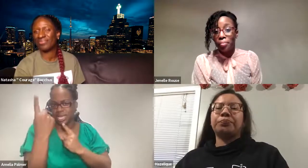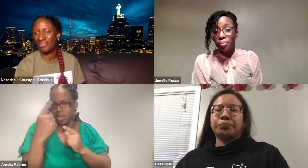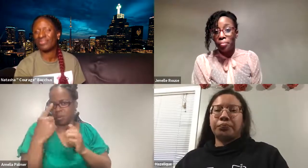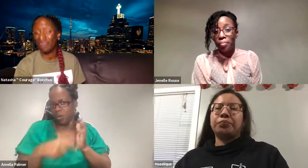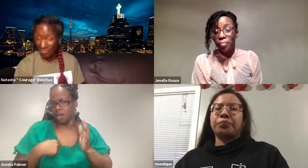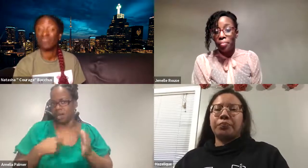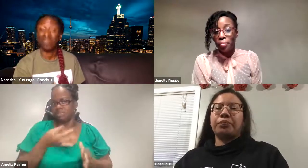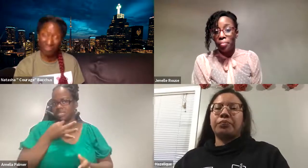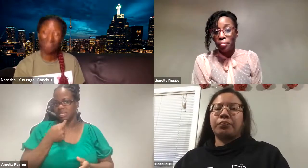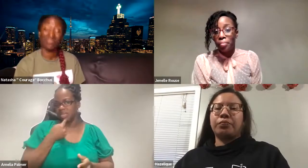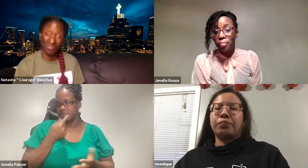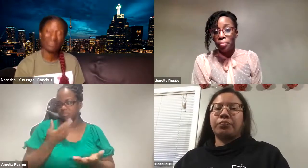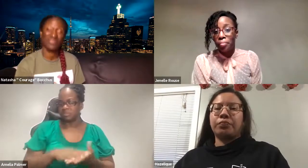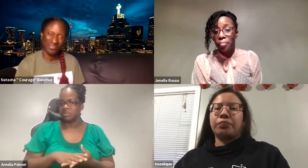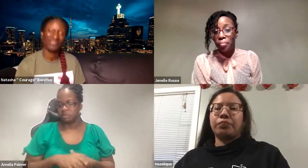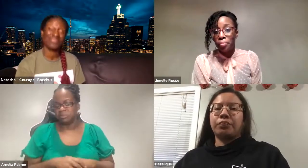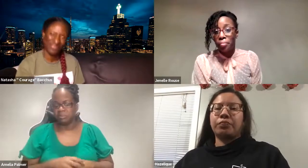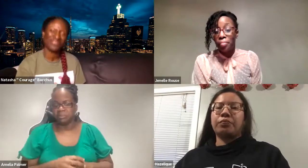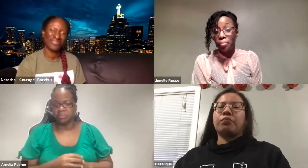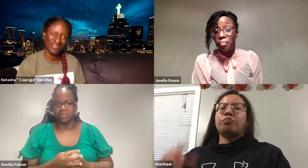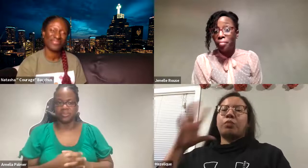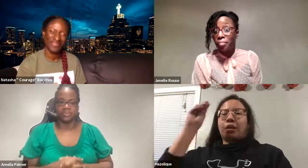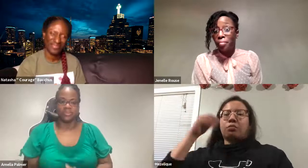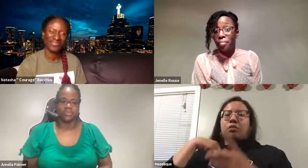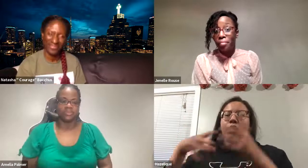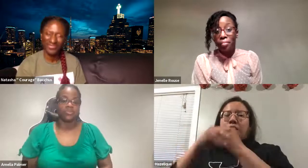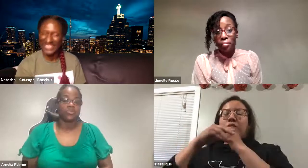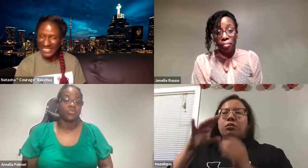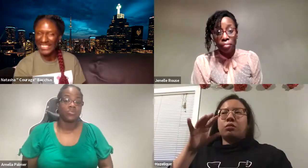translates into their understanding, whether or not they understand the specific signs i'm using.